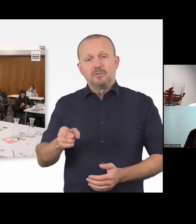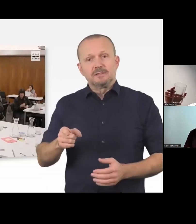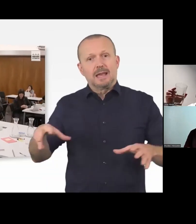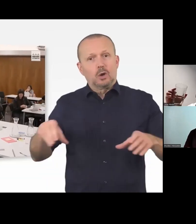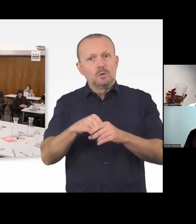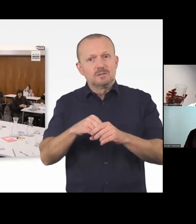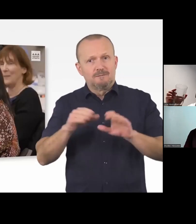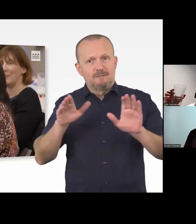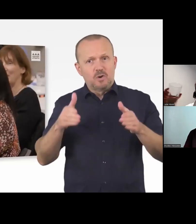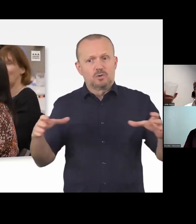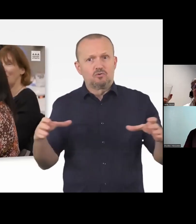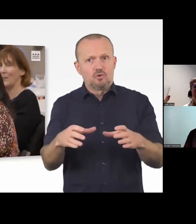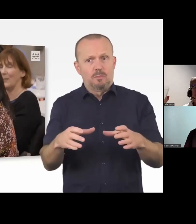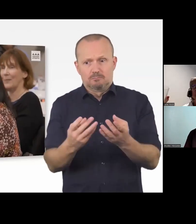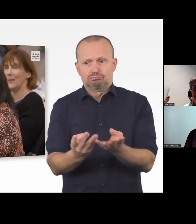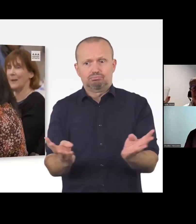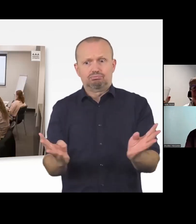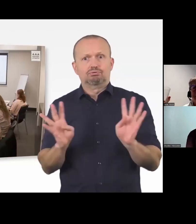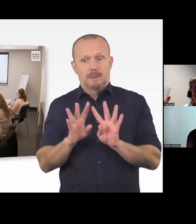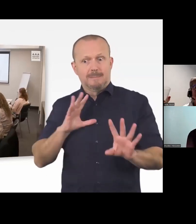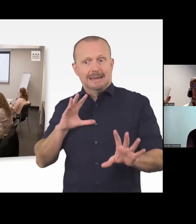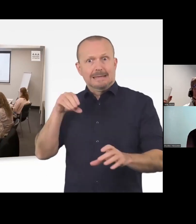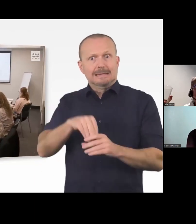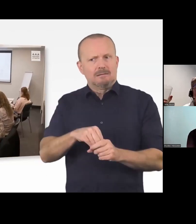It's unreal privilege to be part of this inclusive focus group.